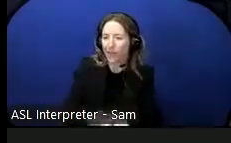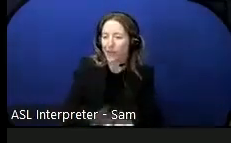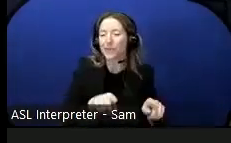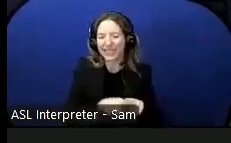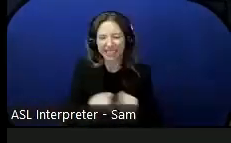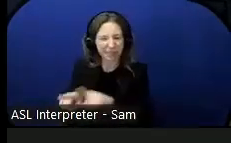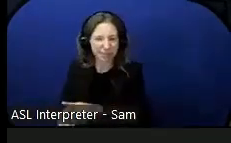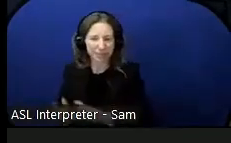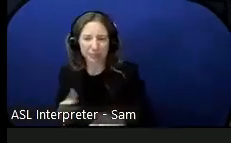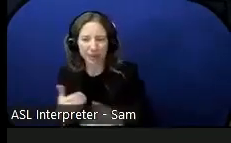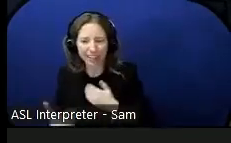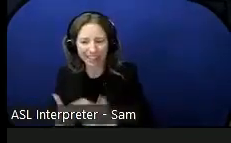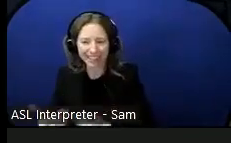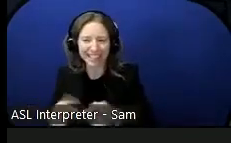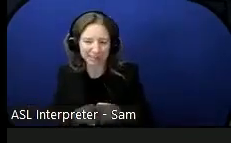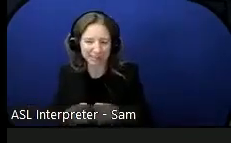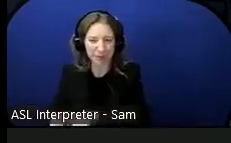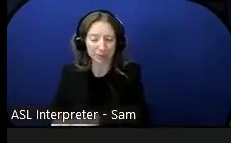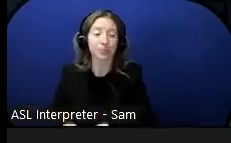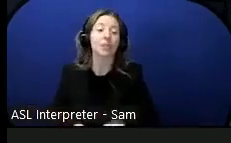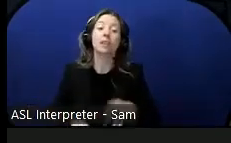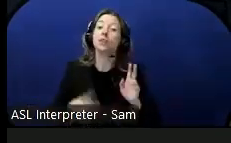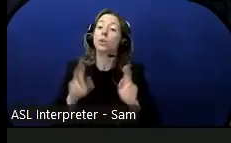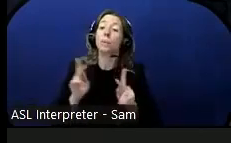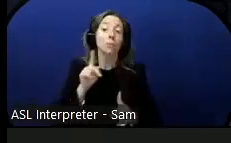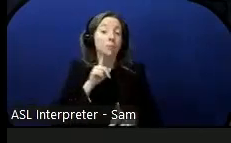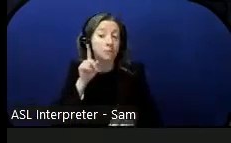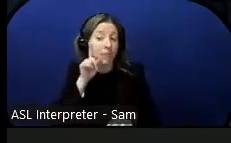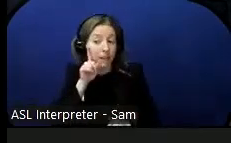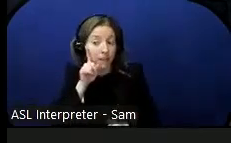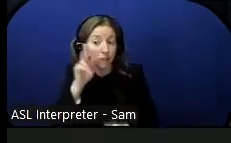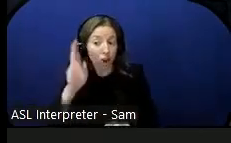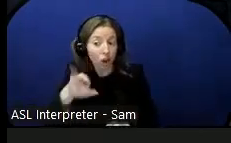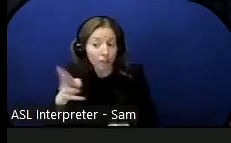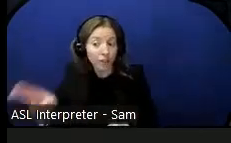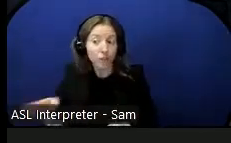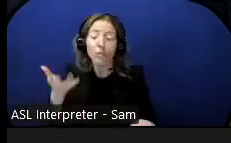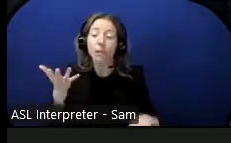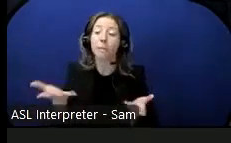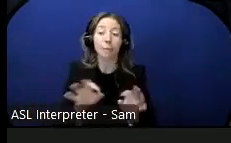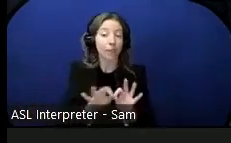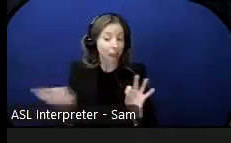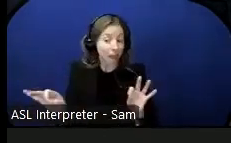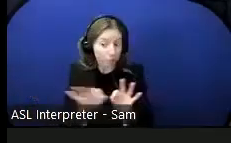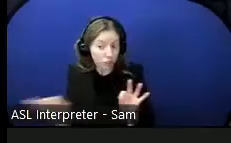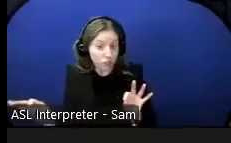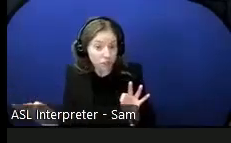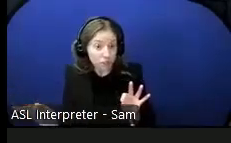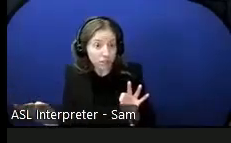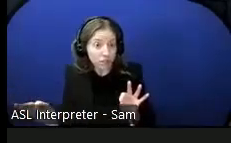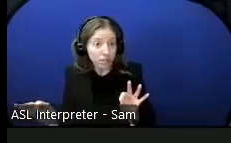And people who are deaf or hard of hearing might rely on captions within video content.